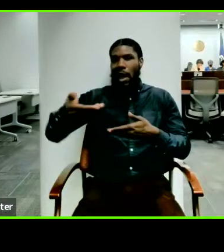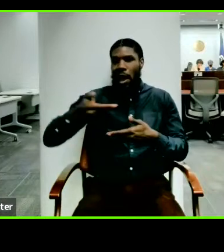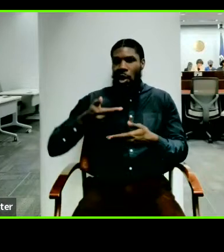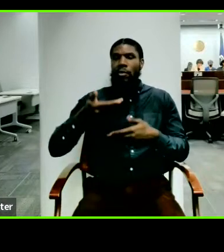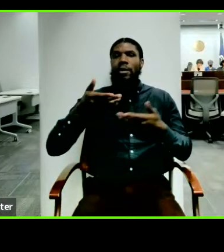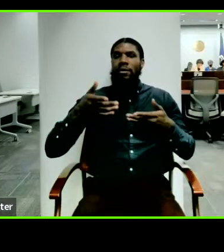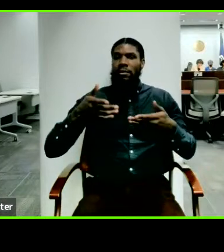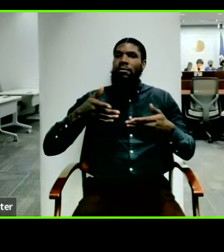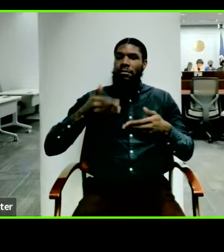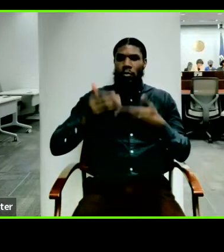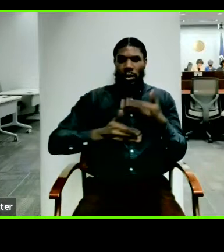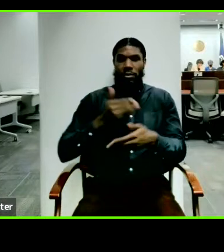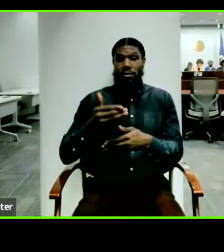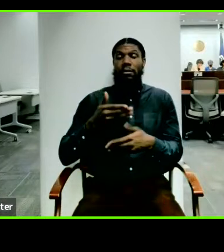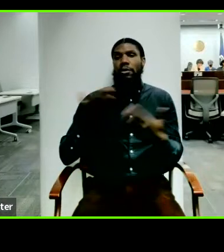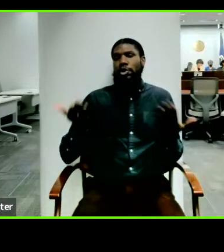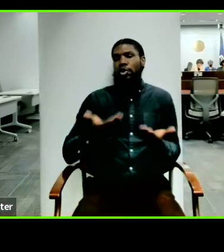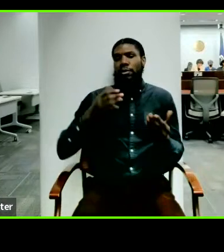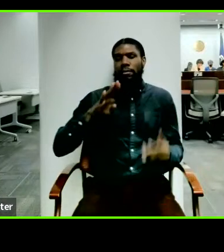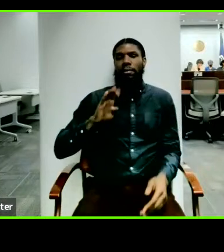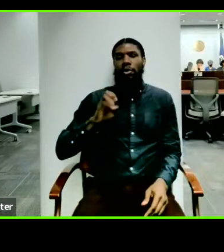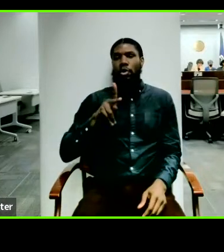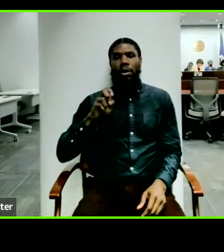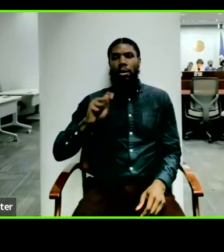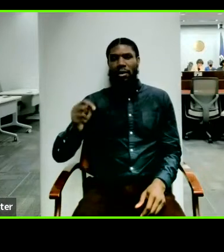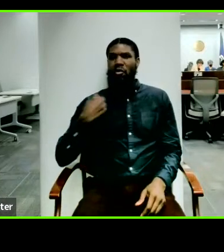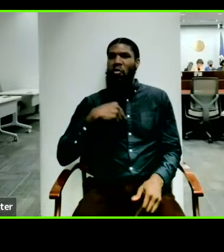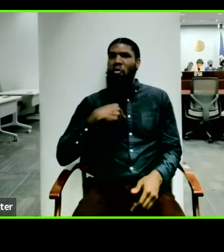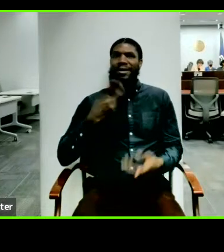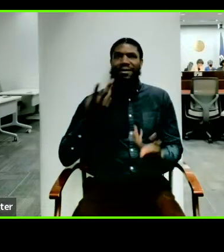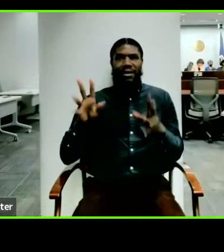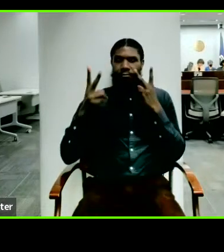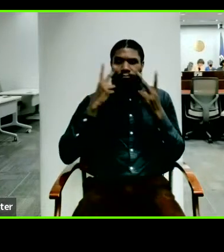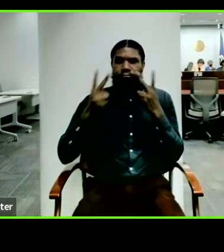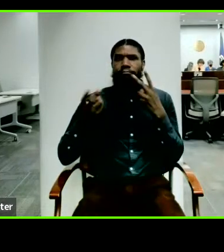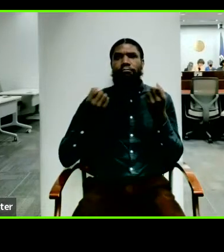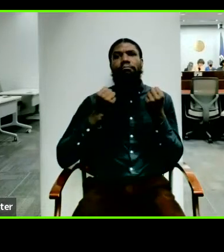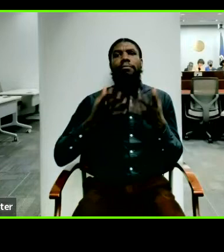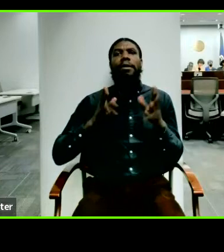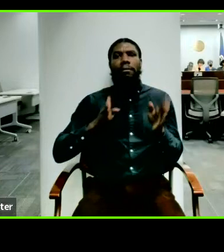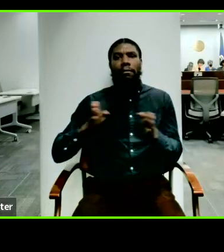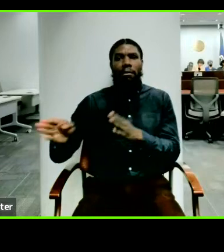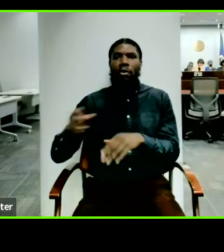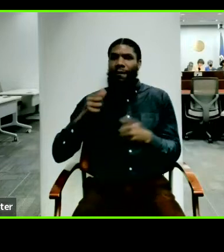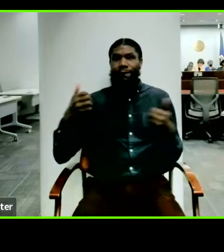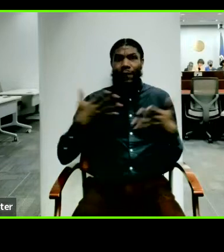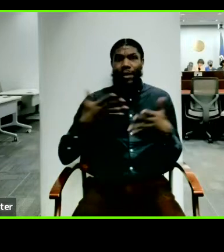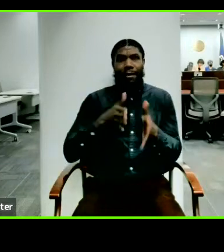Becket we have encountered many individuals afraid to ask for an accommodation during the hiring